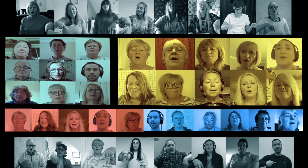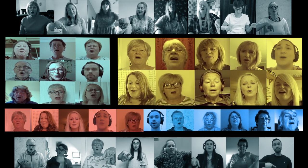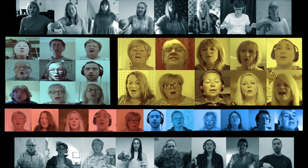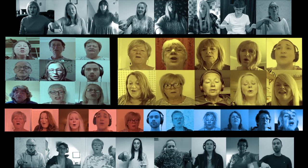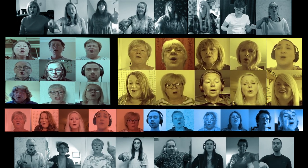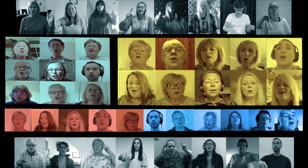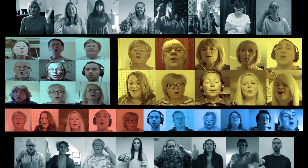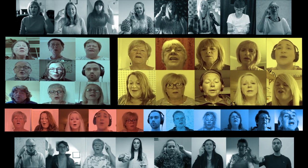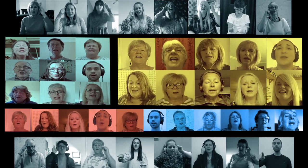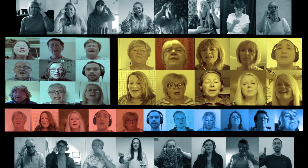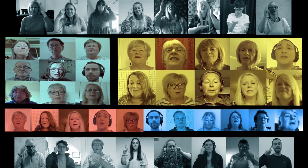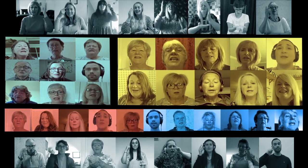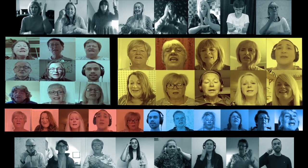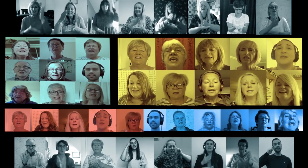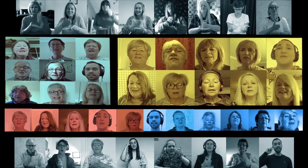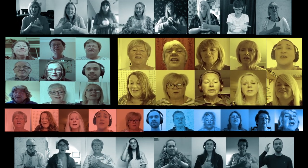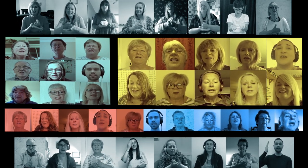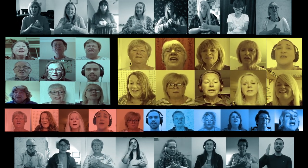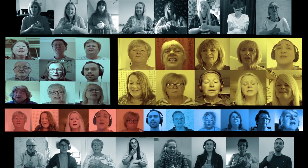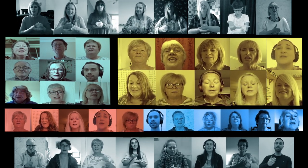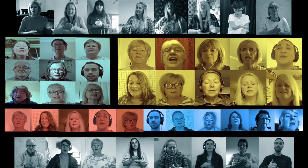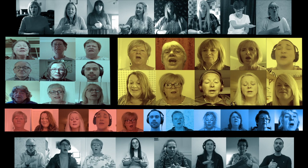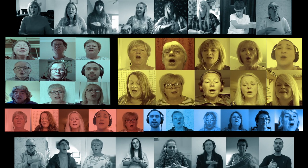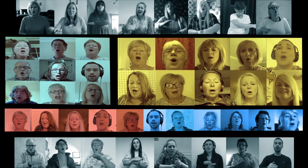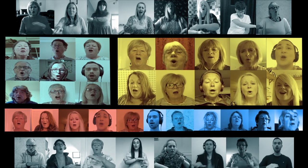Keep on going and believing